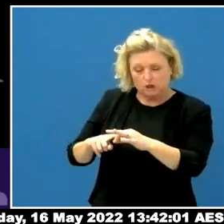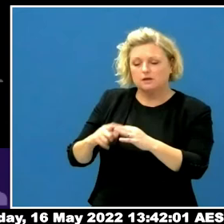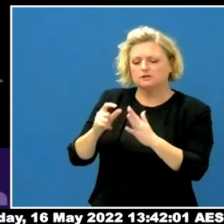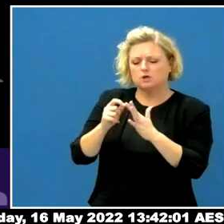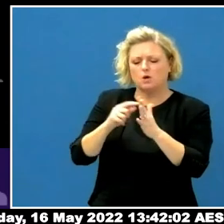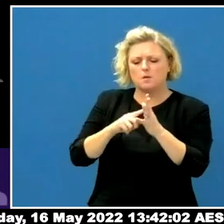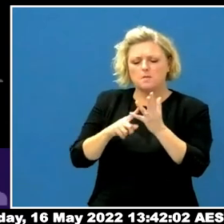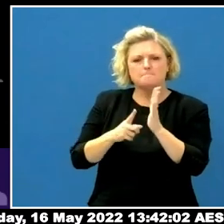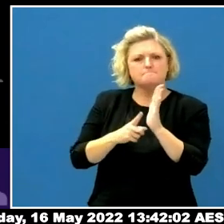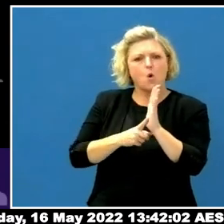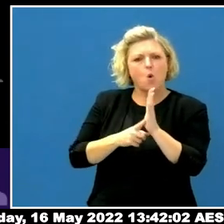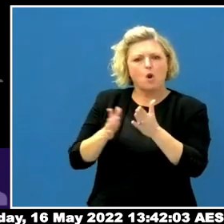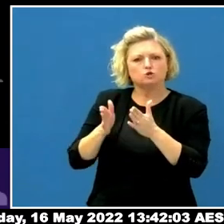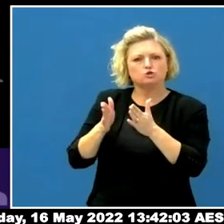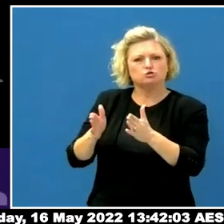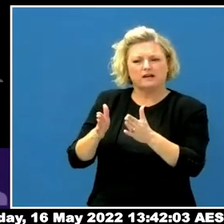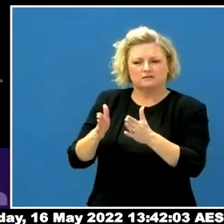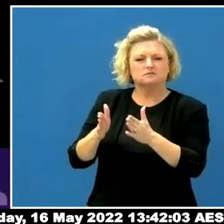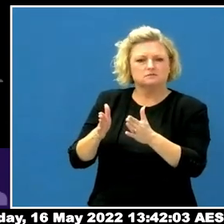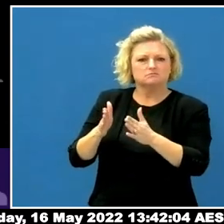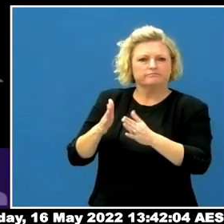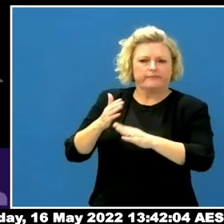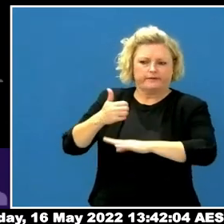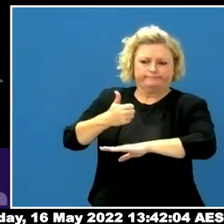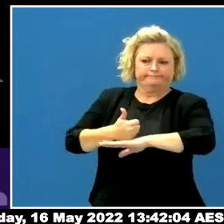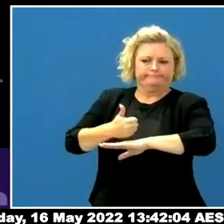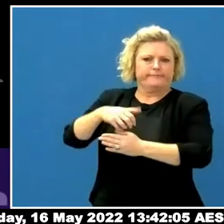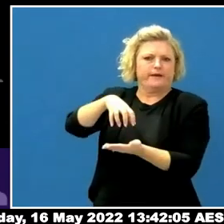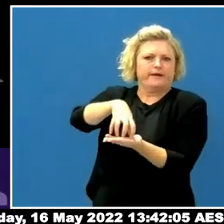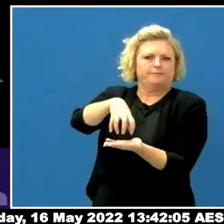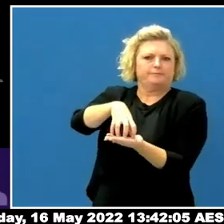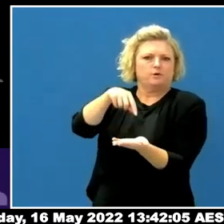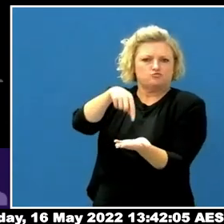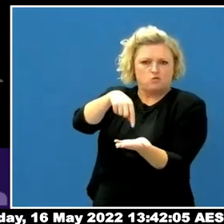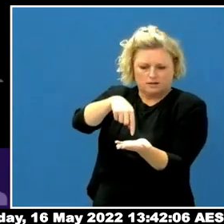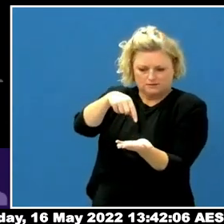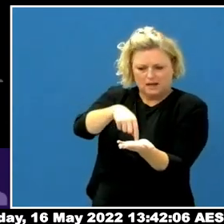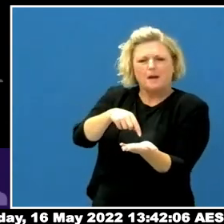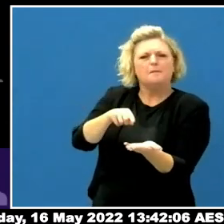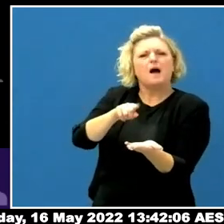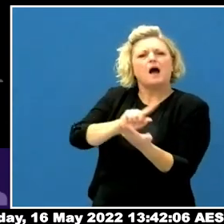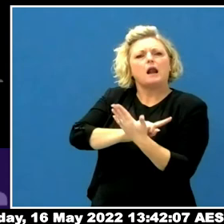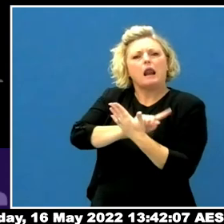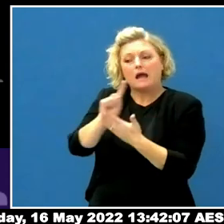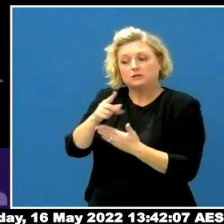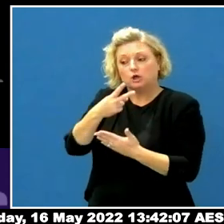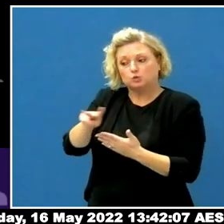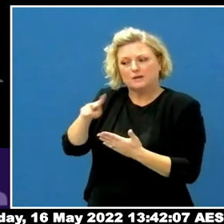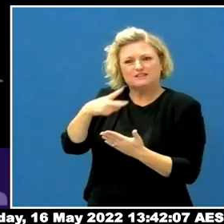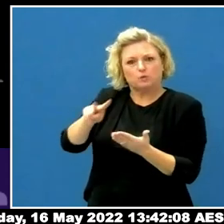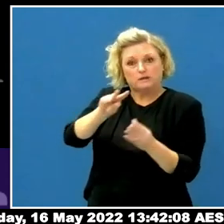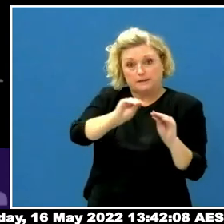And that changed in 2020? Yes, while Simon was off due to COVID. Due to COVID.